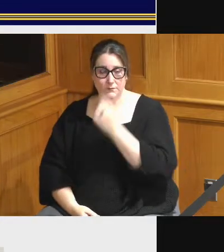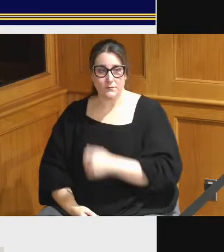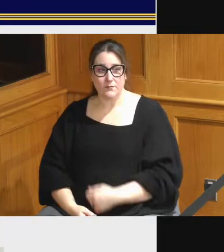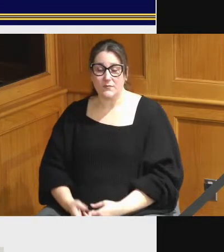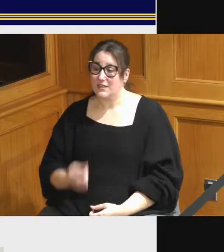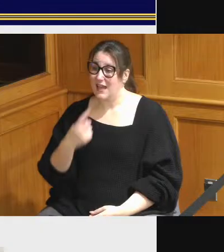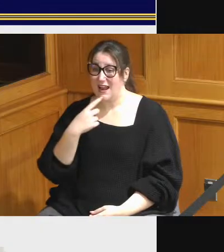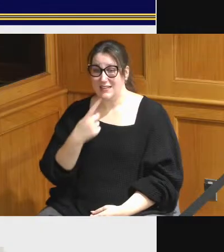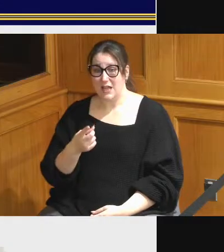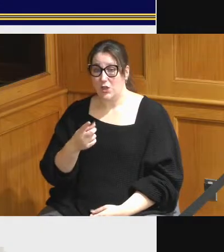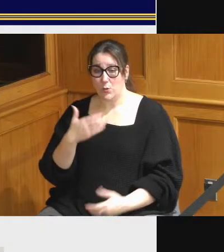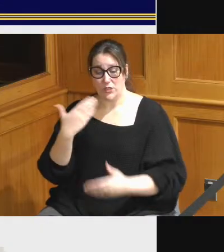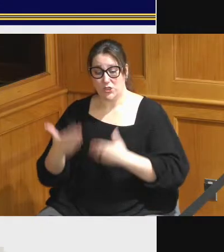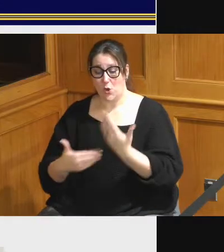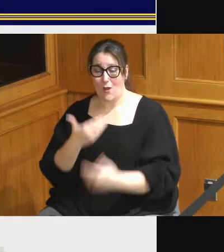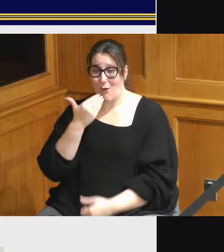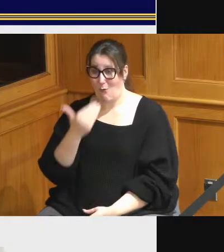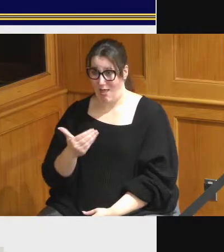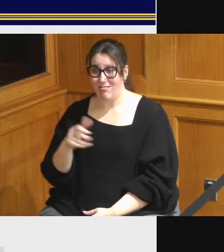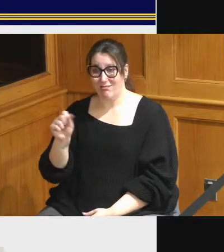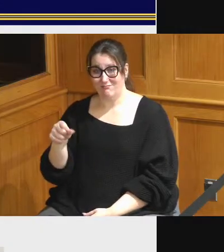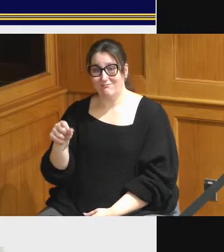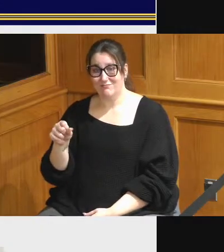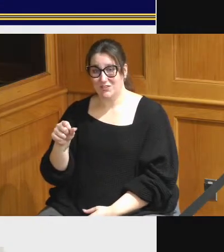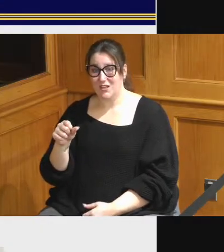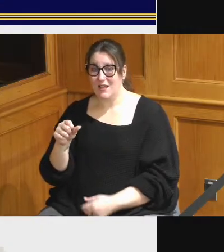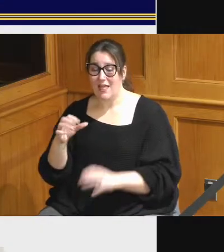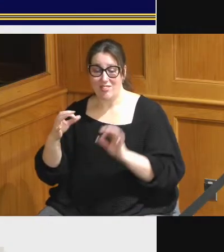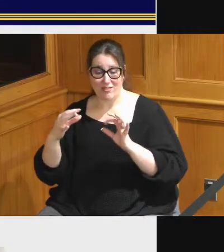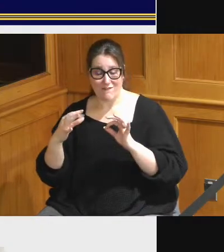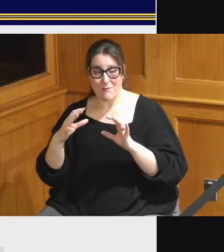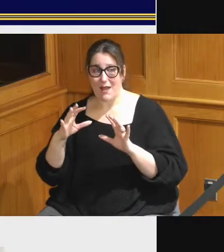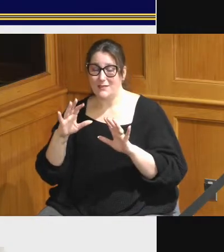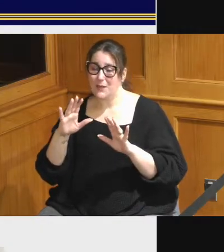it's going well. It's going very well. We've had great feedback on what it's going to look like,